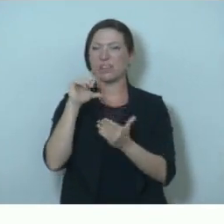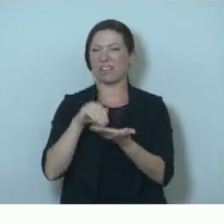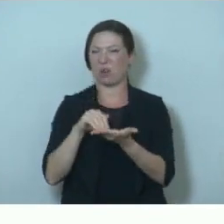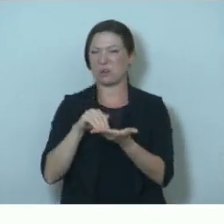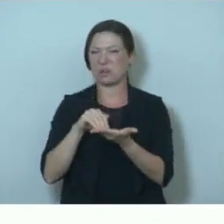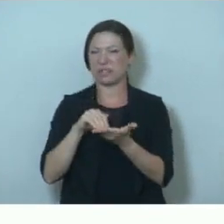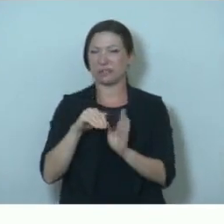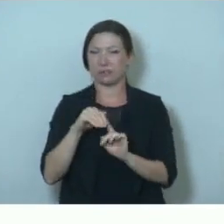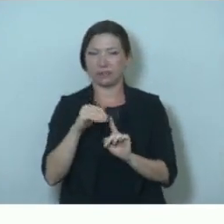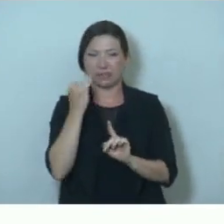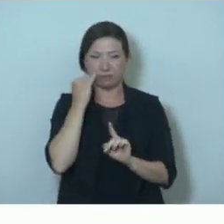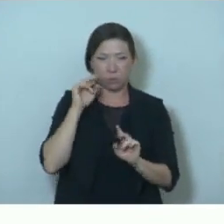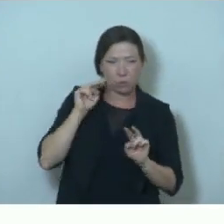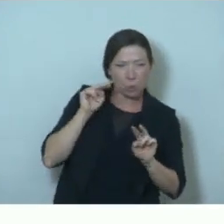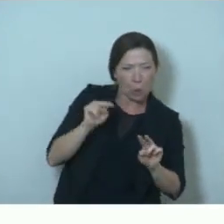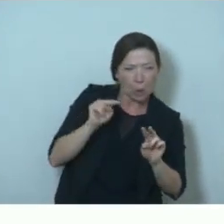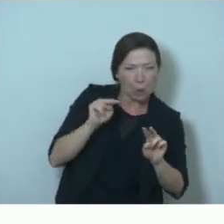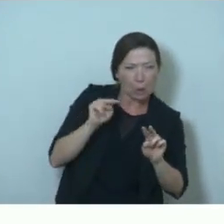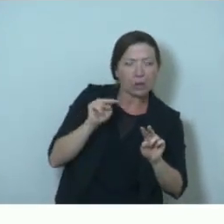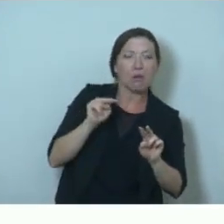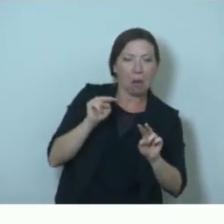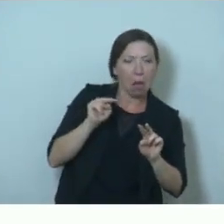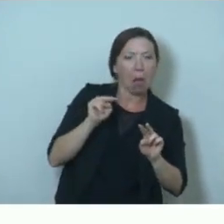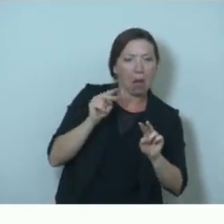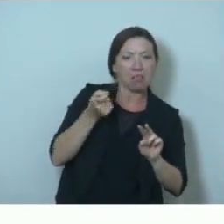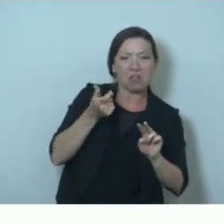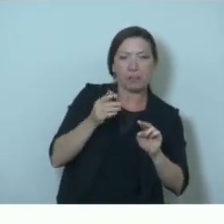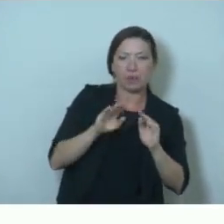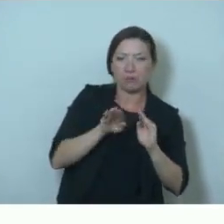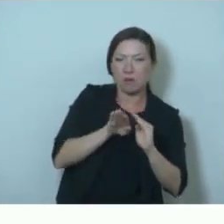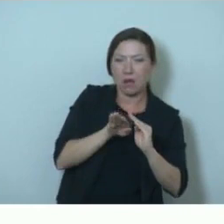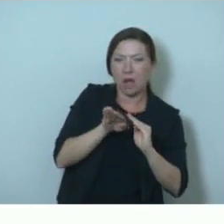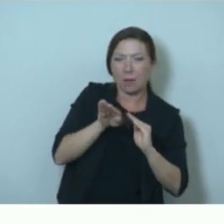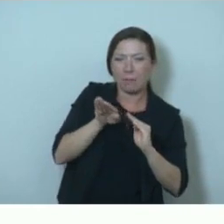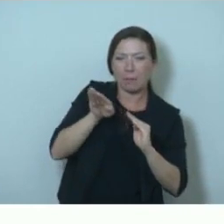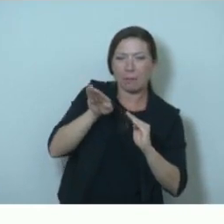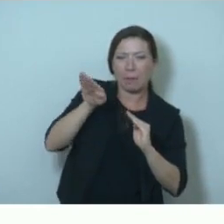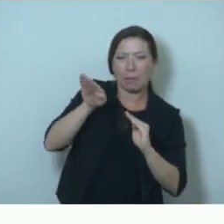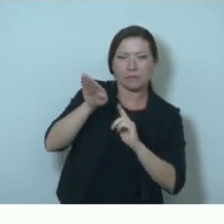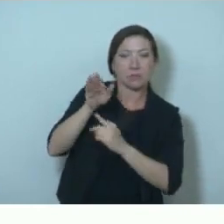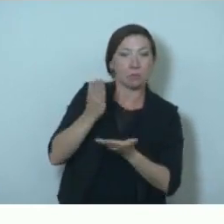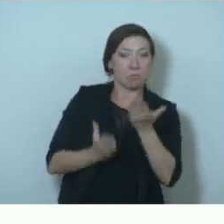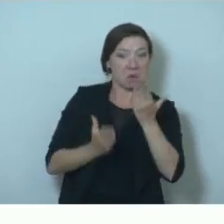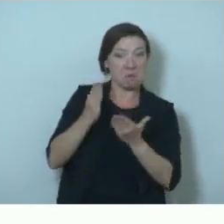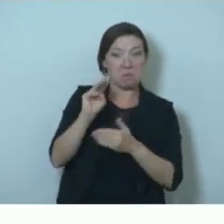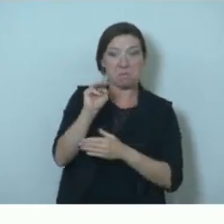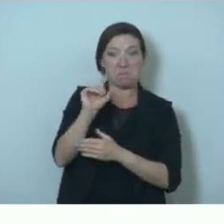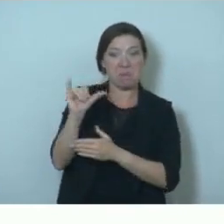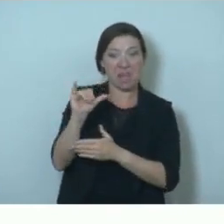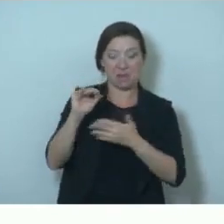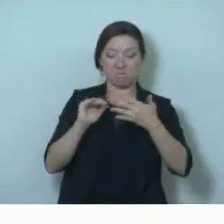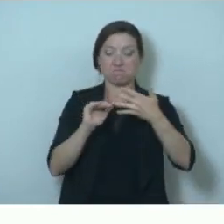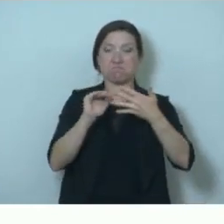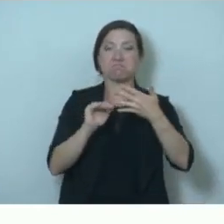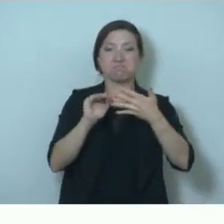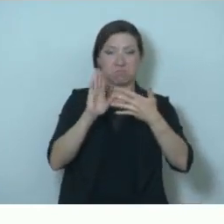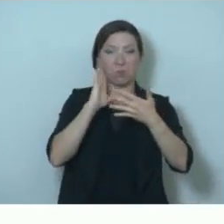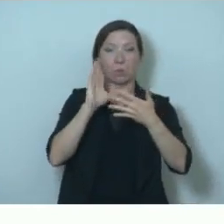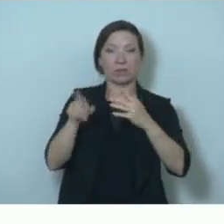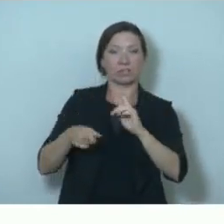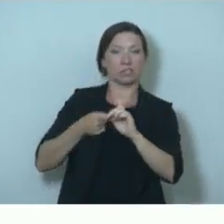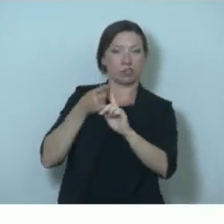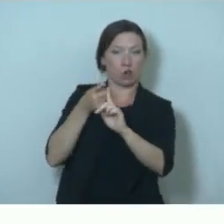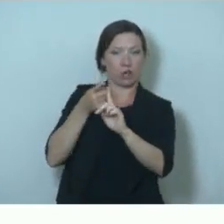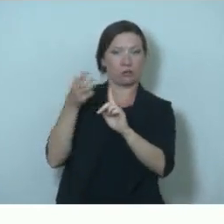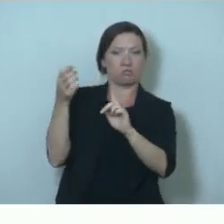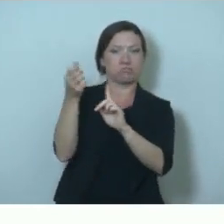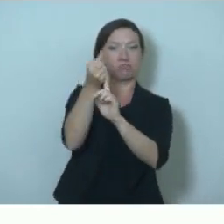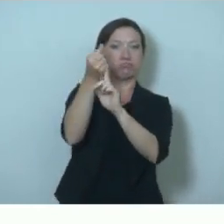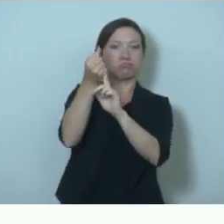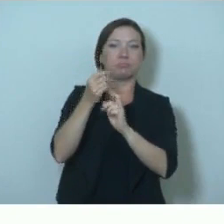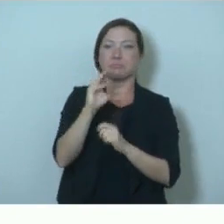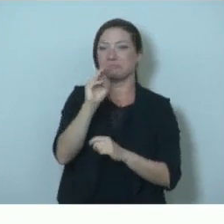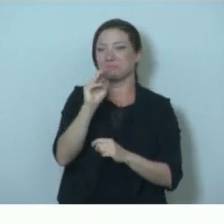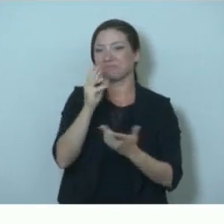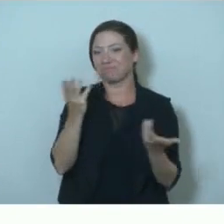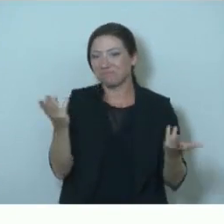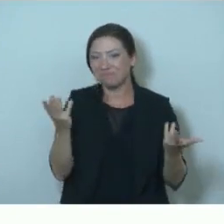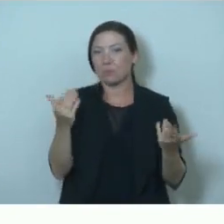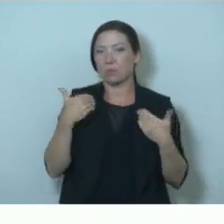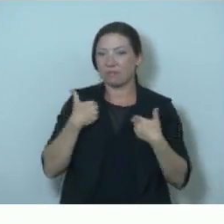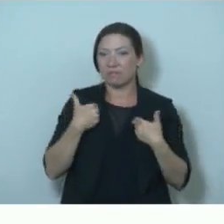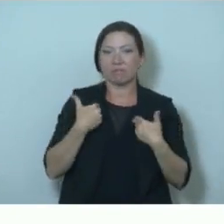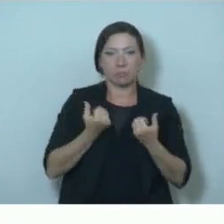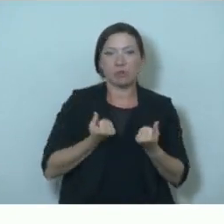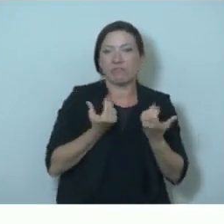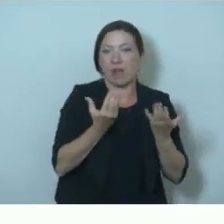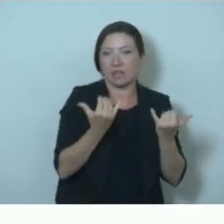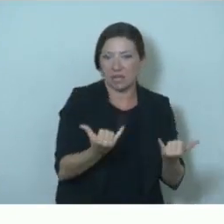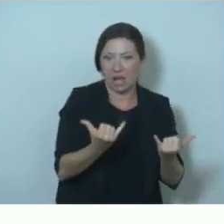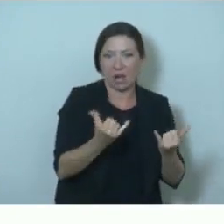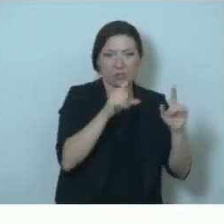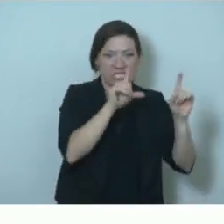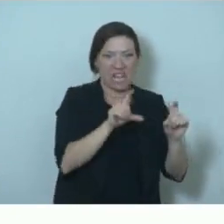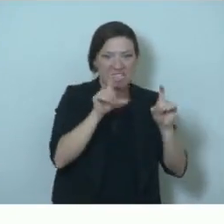YOU CAN SQUINT AT THE LINE RECENTLY IT IS TURNED UP THEN WELL MAY BE ABLE TO MEET OUR TARGET BY THE MID OF MAY AS THE GOVERNOR WAS REFERENCING A LOT OF GREAT WORK THIS AND A LOT OF